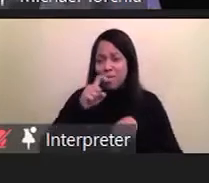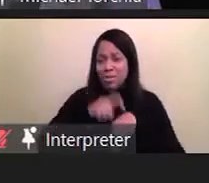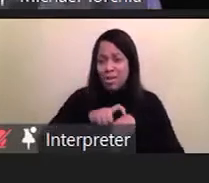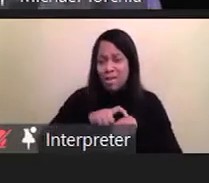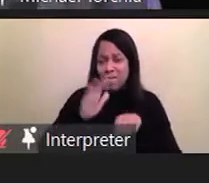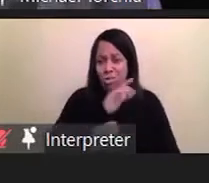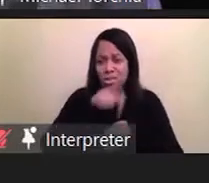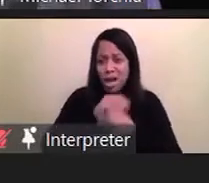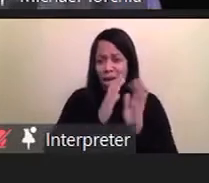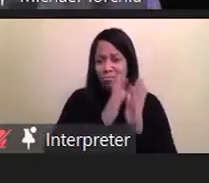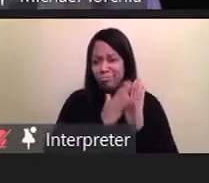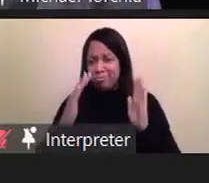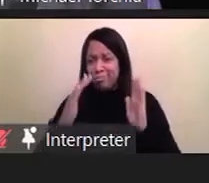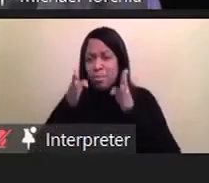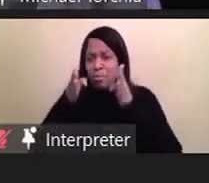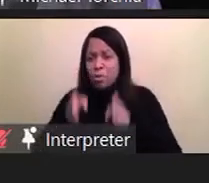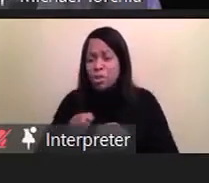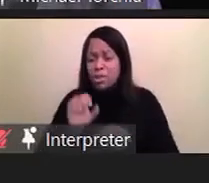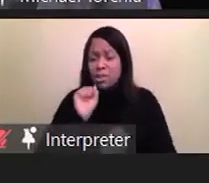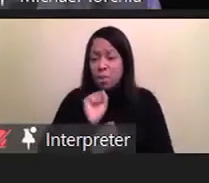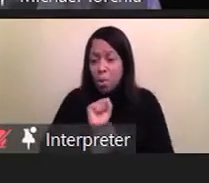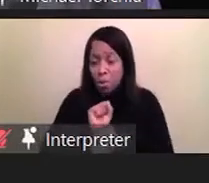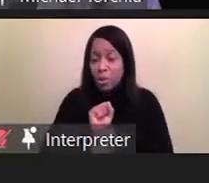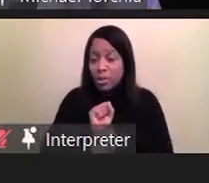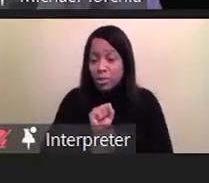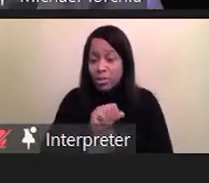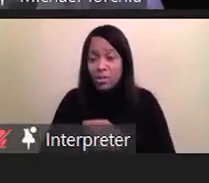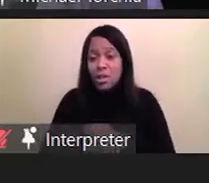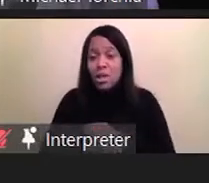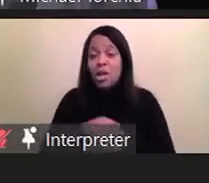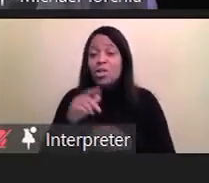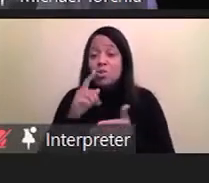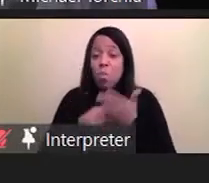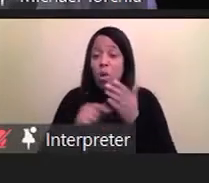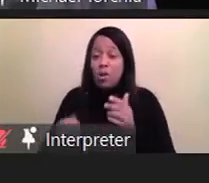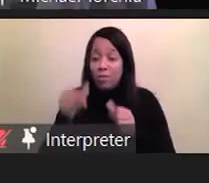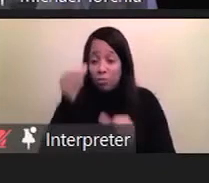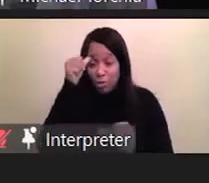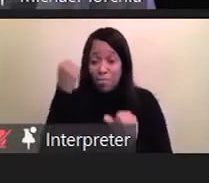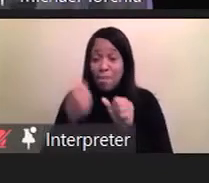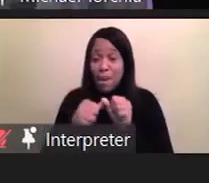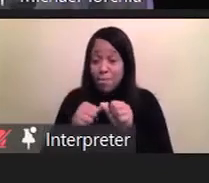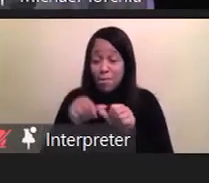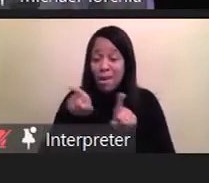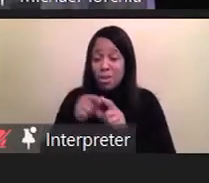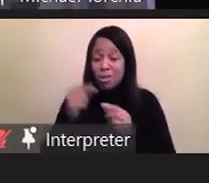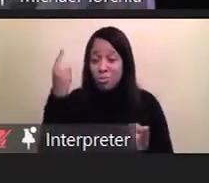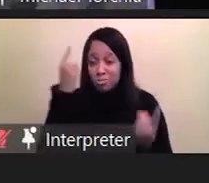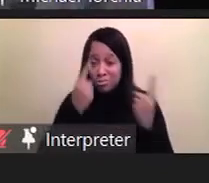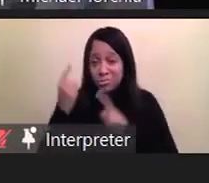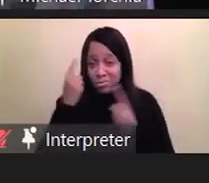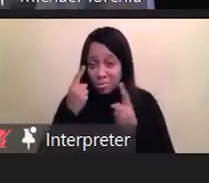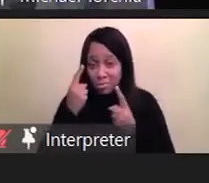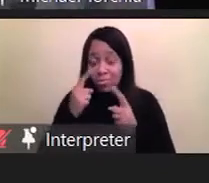So what you have to remember moving forward in your evaluation is that upon a specific request